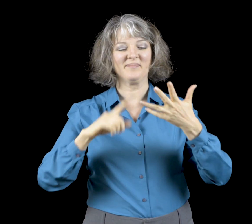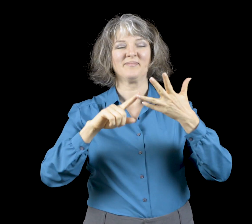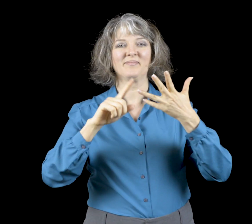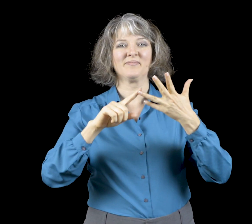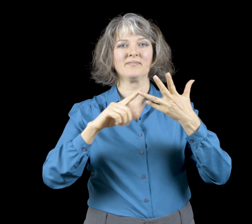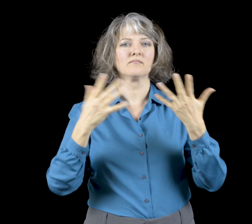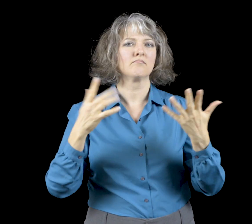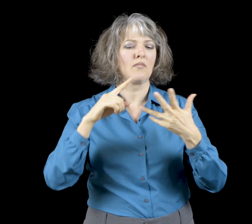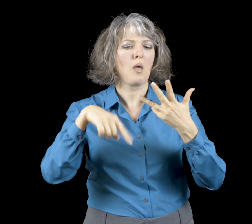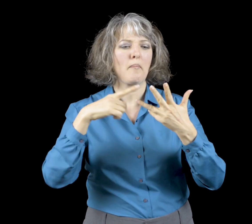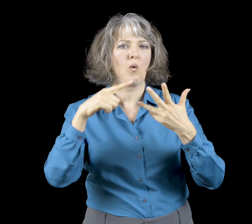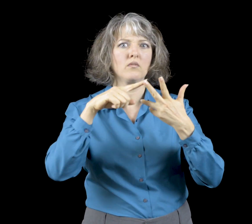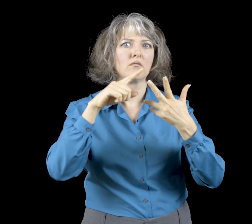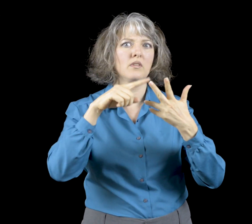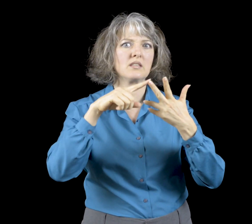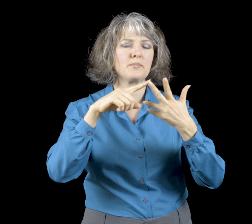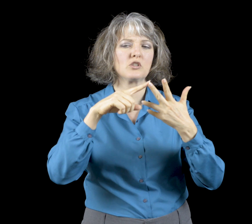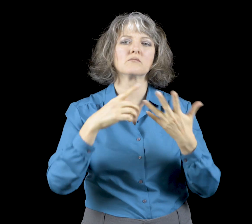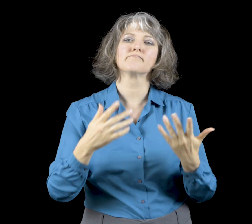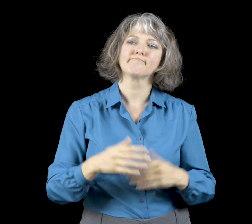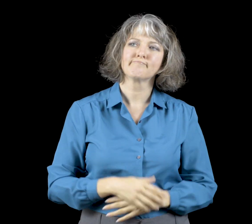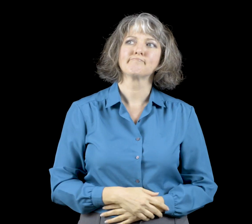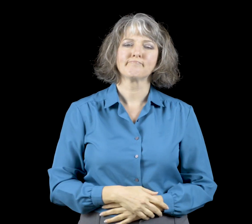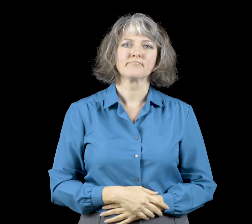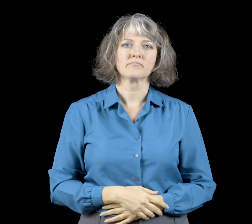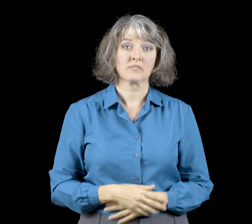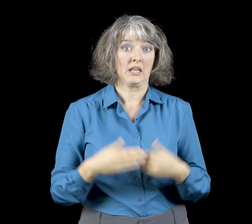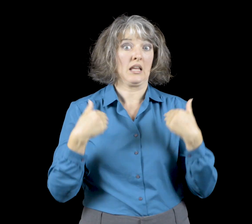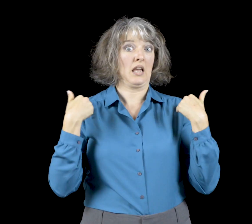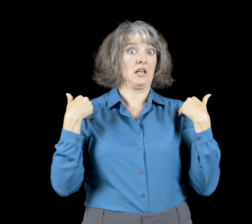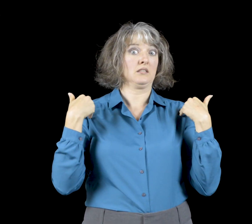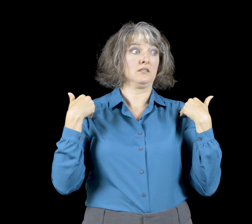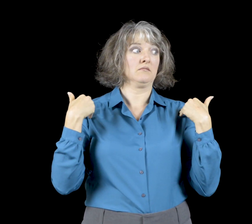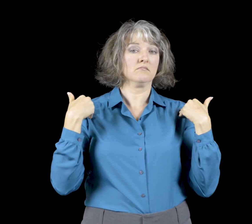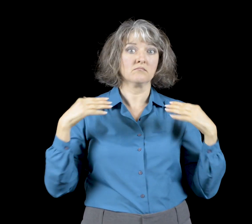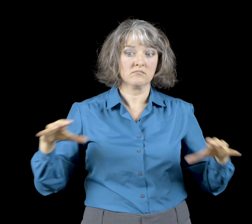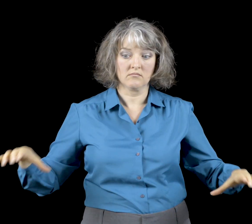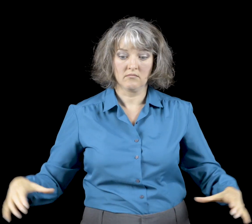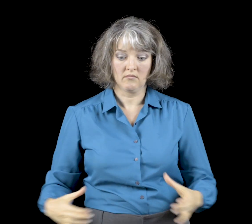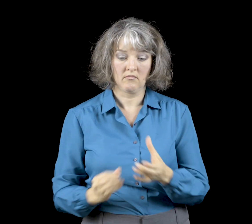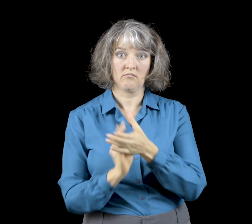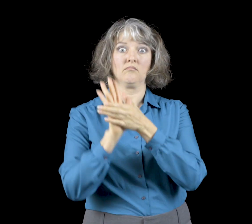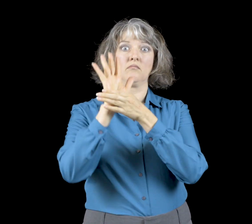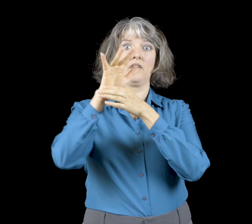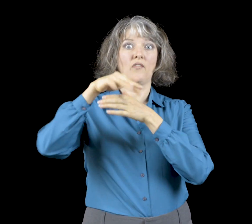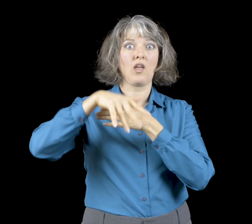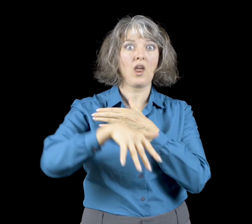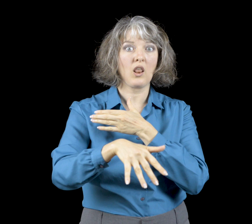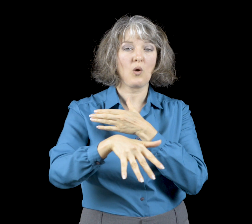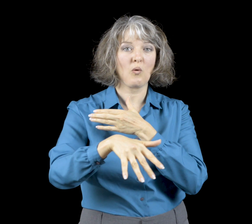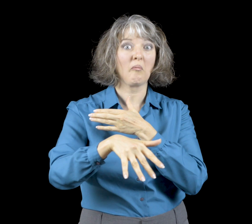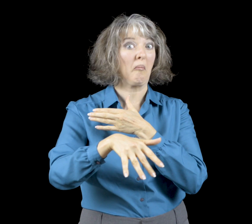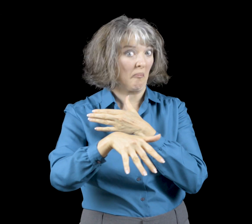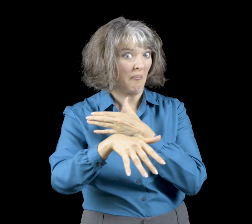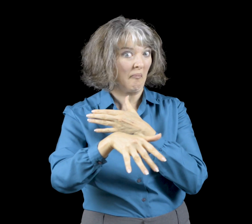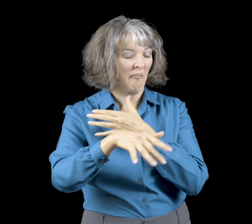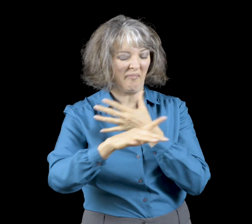The fourth step is about the topic. We have two words, has and volcano.